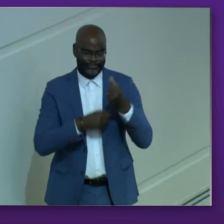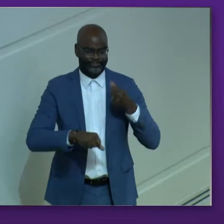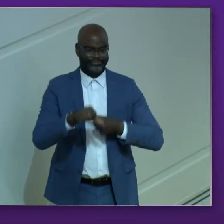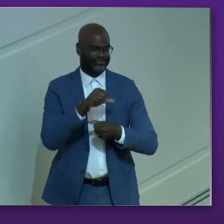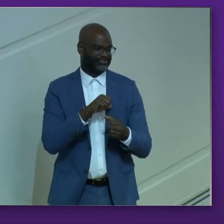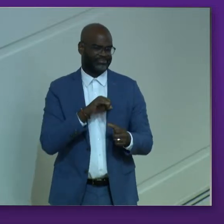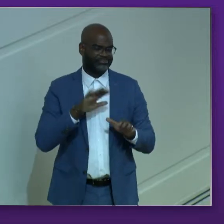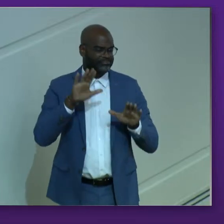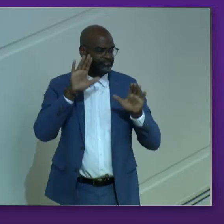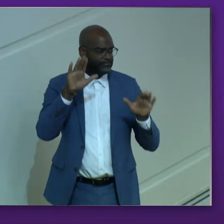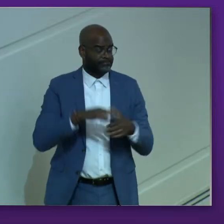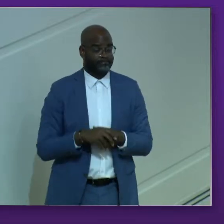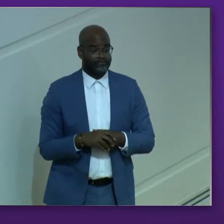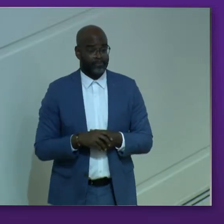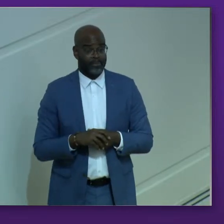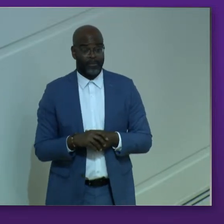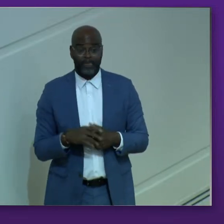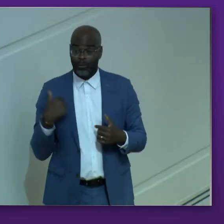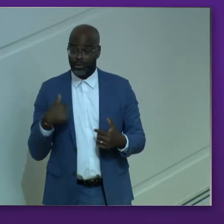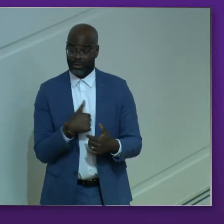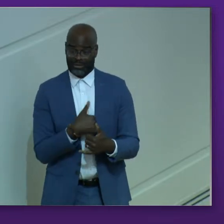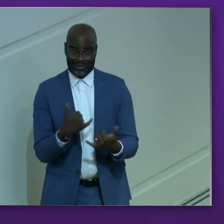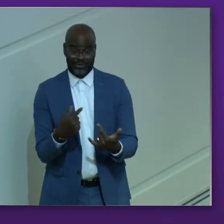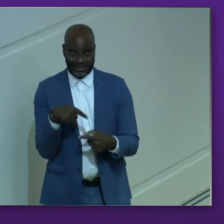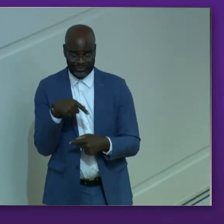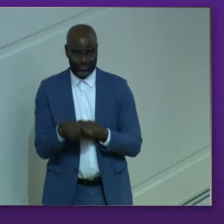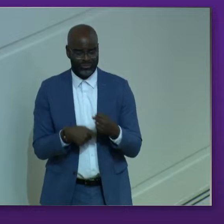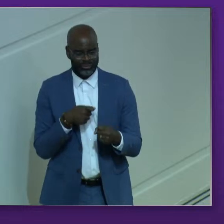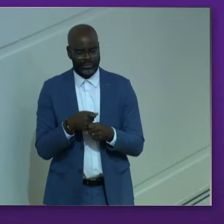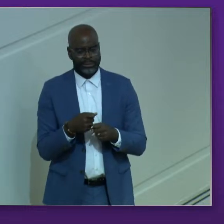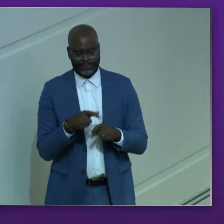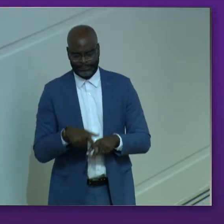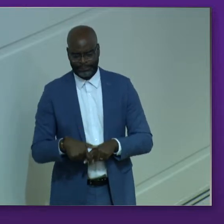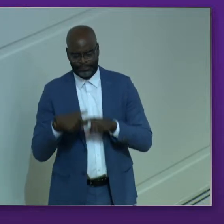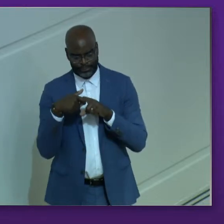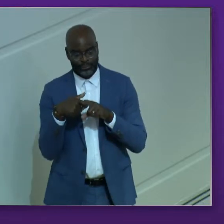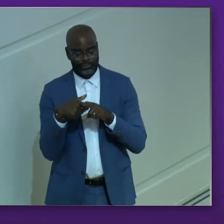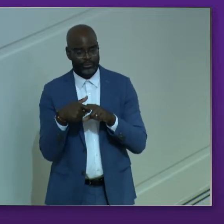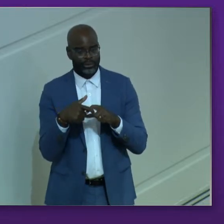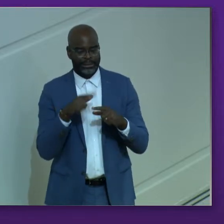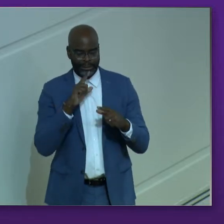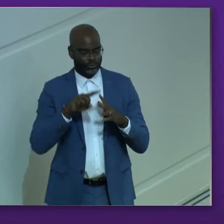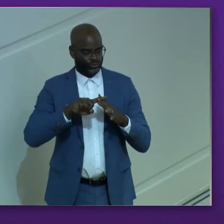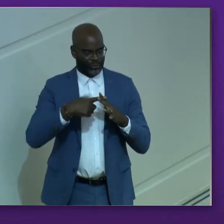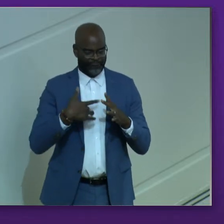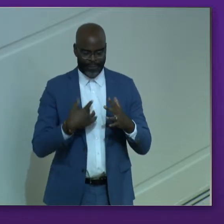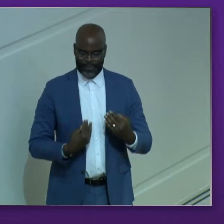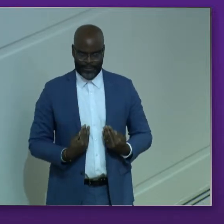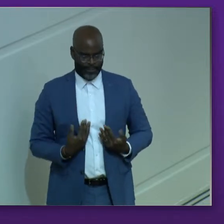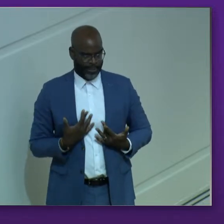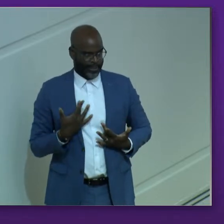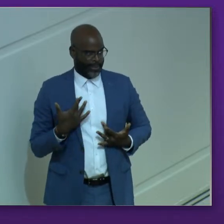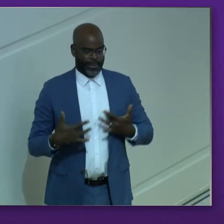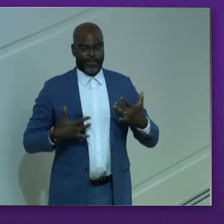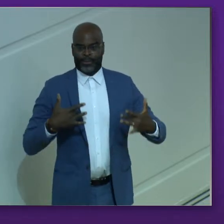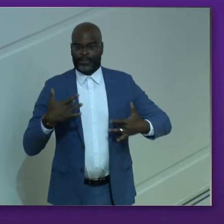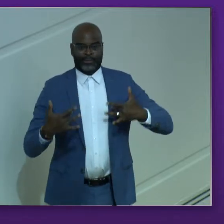EMPLOYEES WORKING TOGETHER.